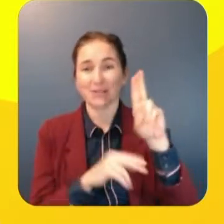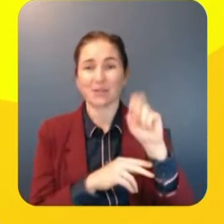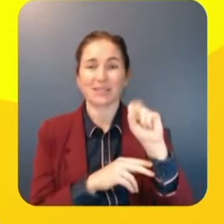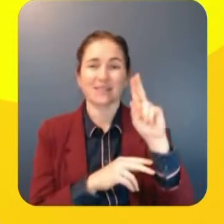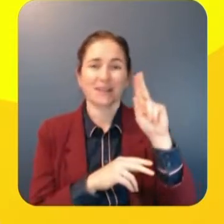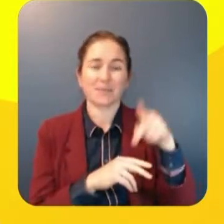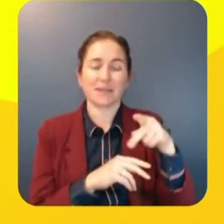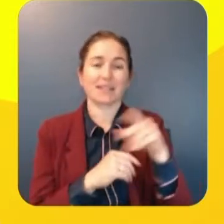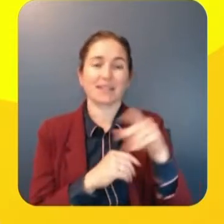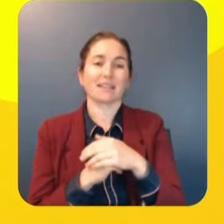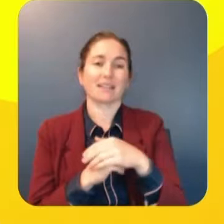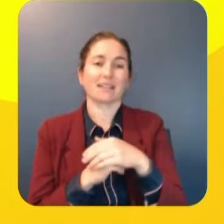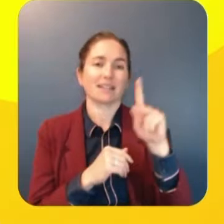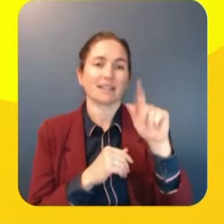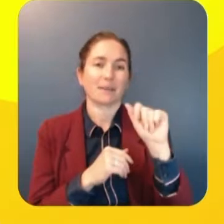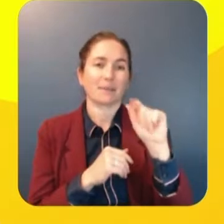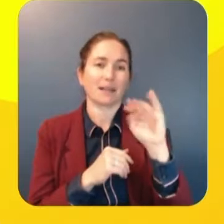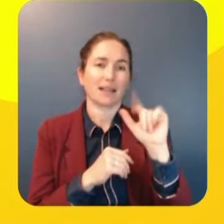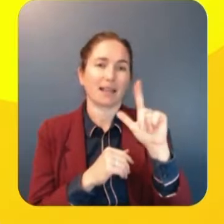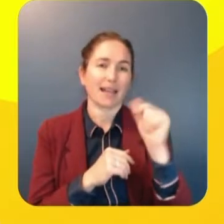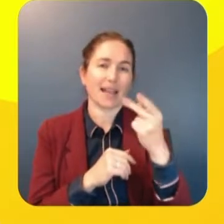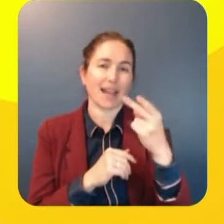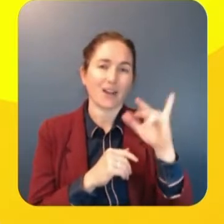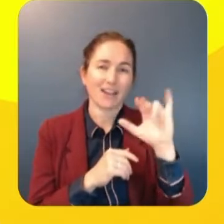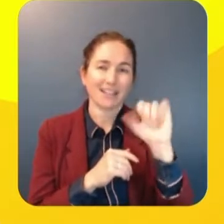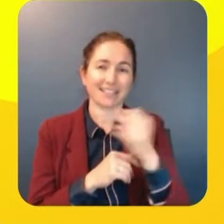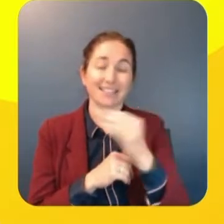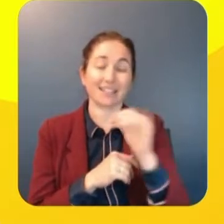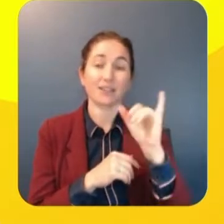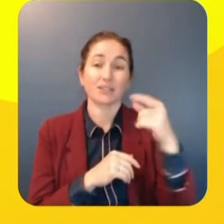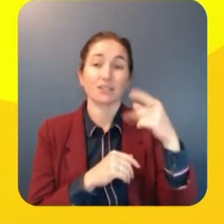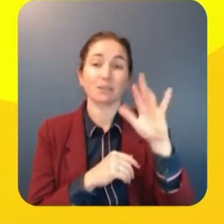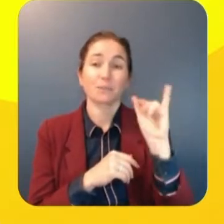and the New Zealand Prime Minister, Jacinda Ardern.